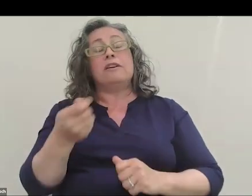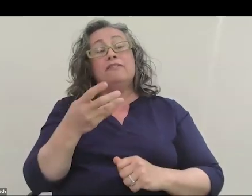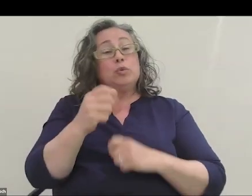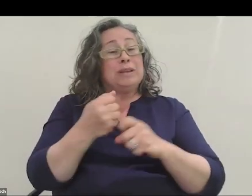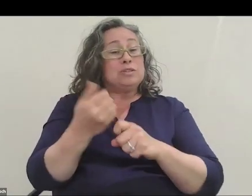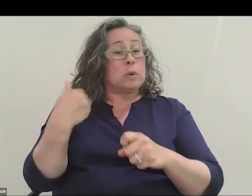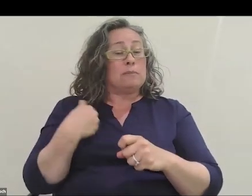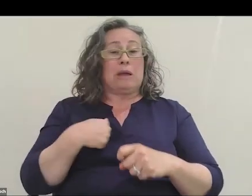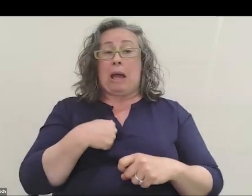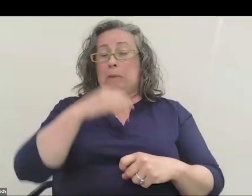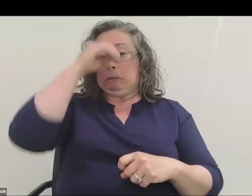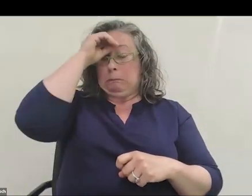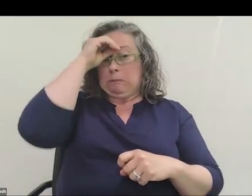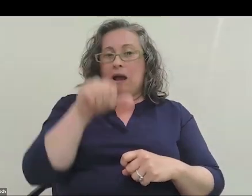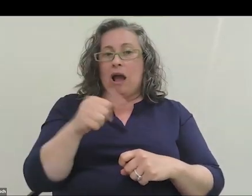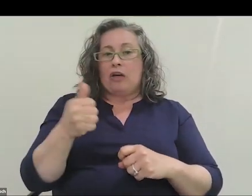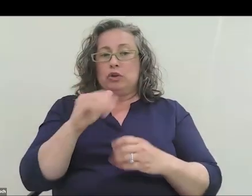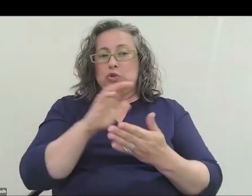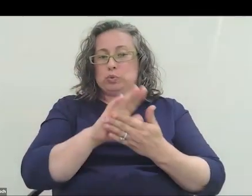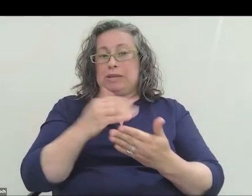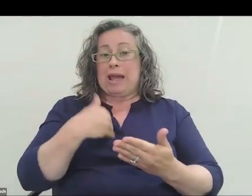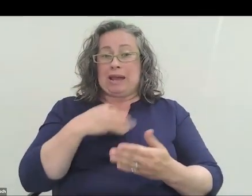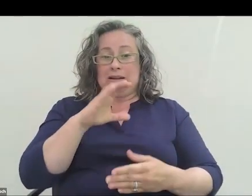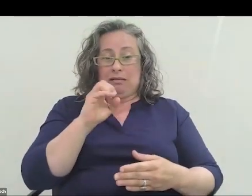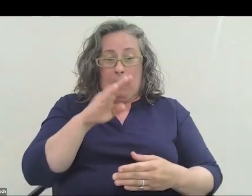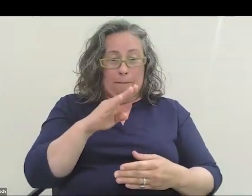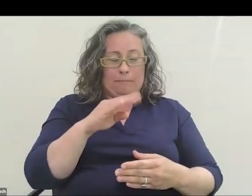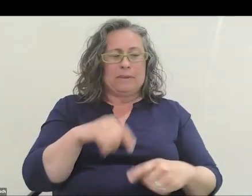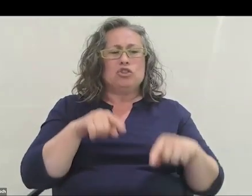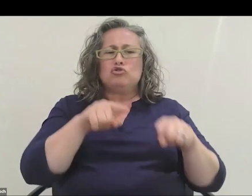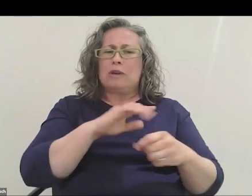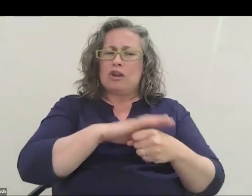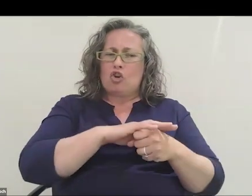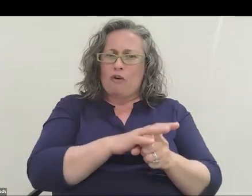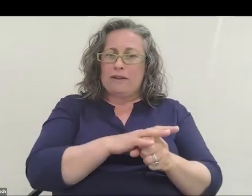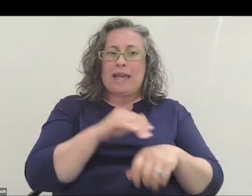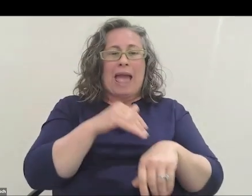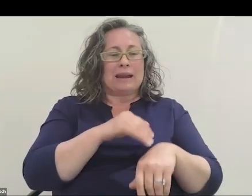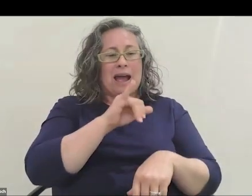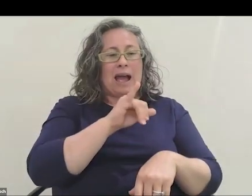of any other schools that had clubs. During COVID at ISBVI, they actually stopped